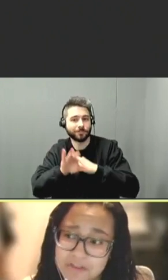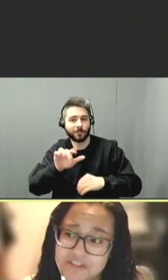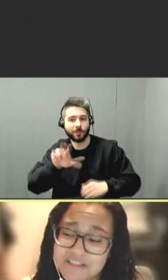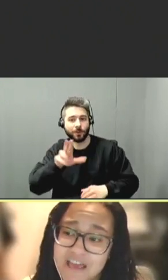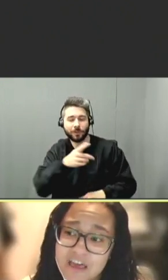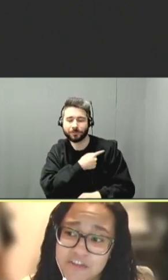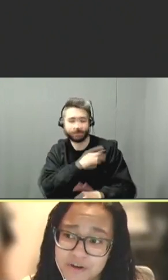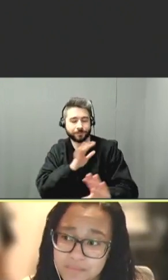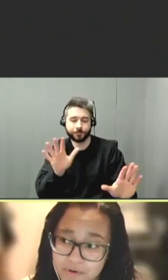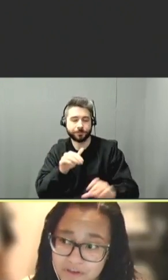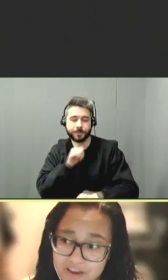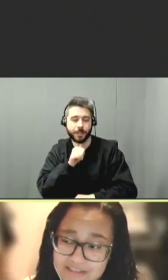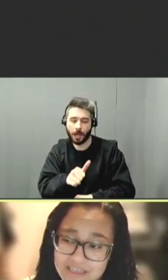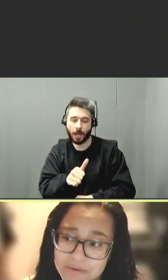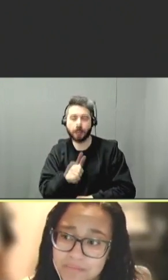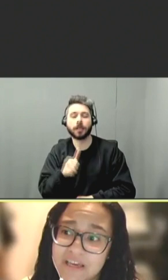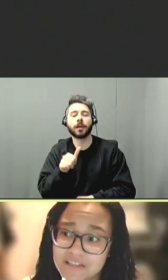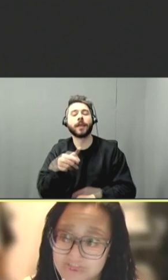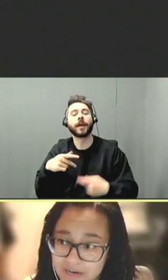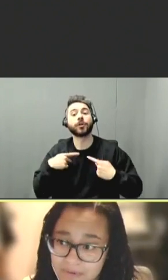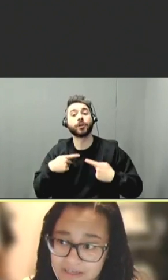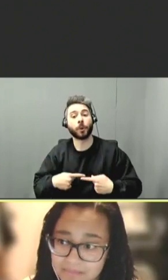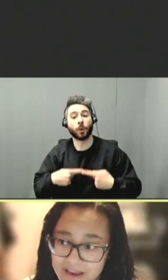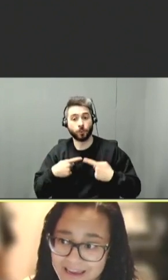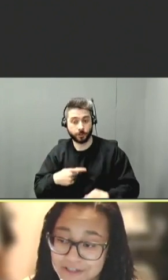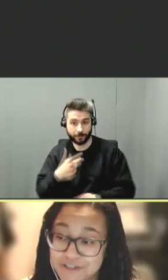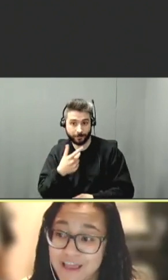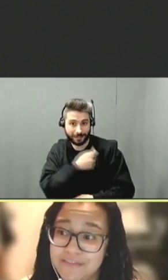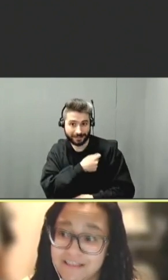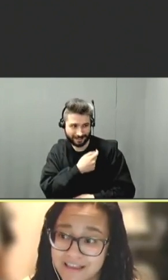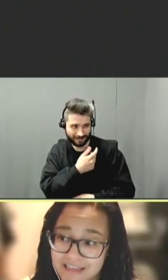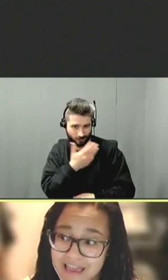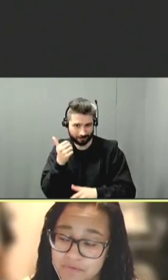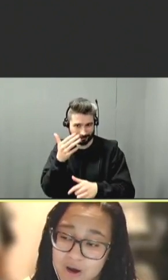I apologize. Their pneumonia vaccine because it's recommended by age and they likely have a